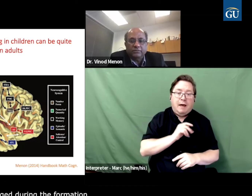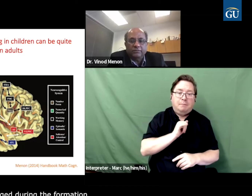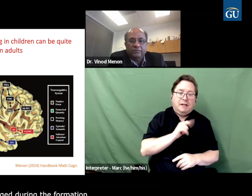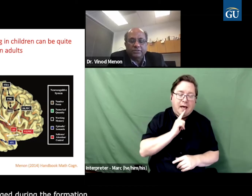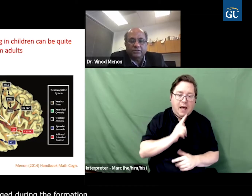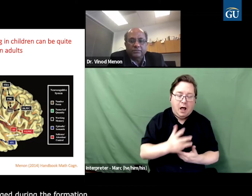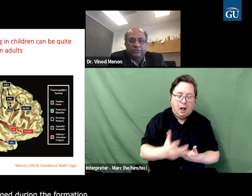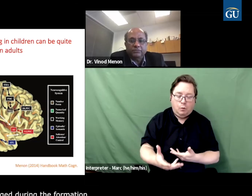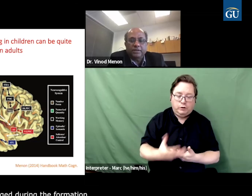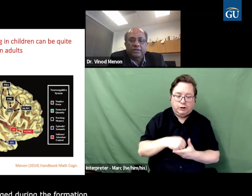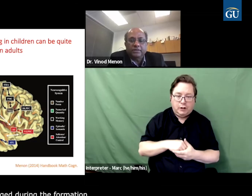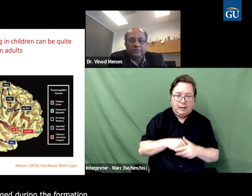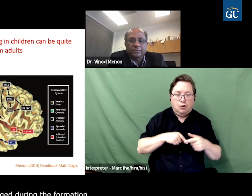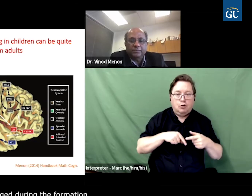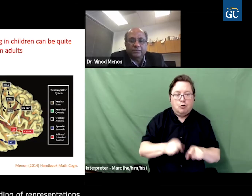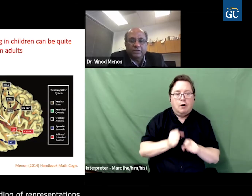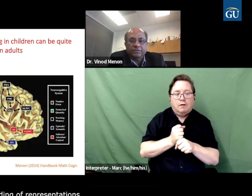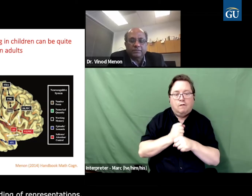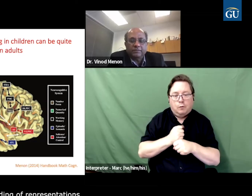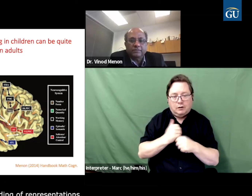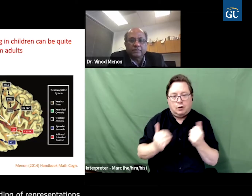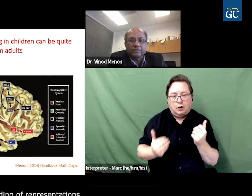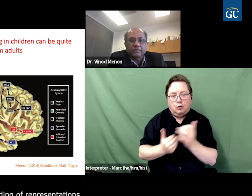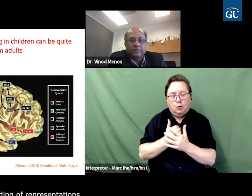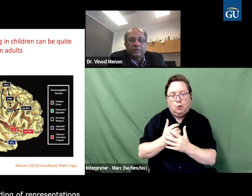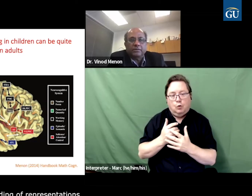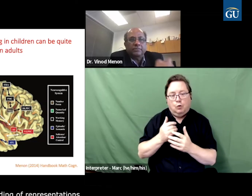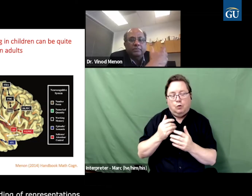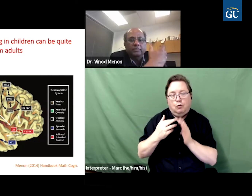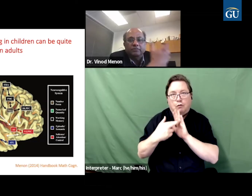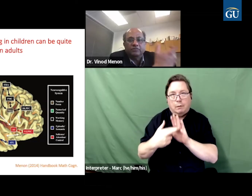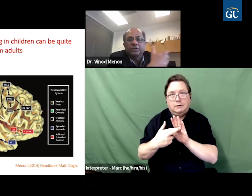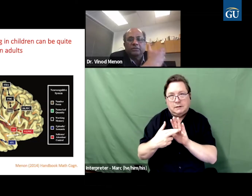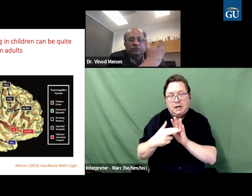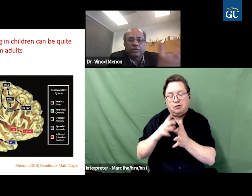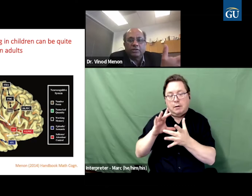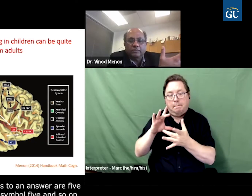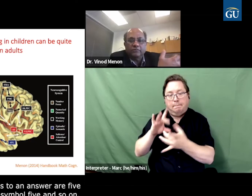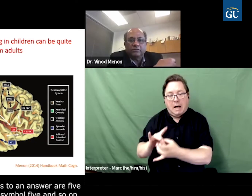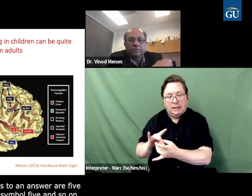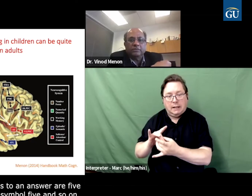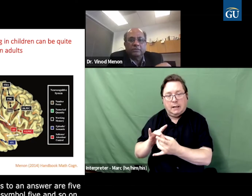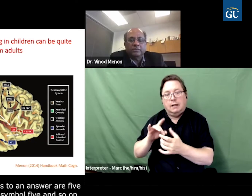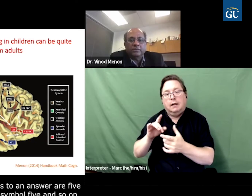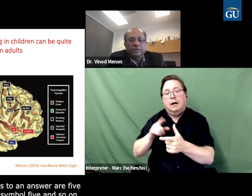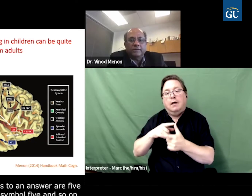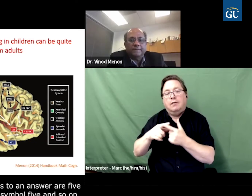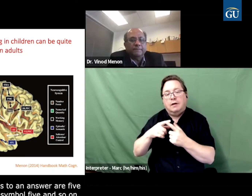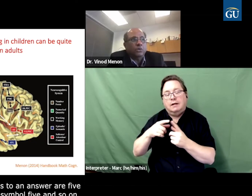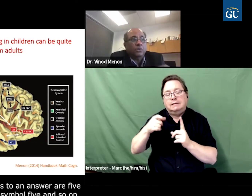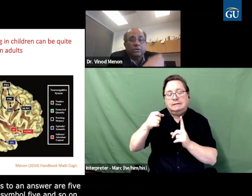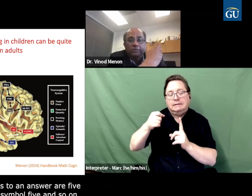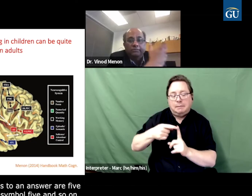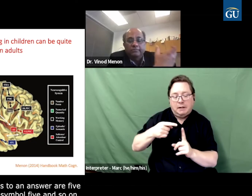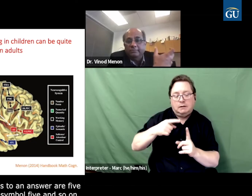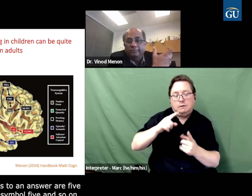engaged during the formation of those binding of representations